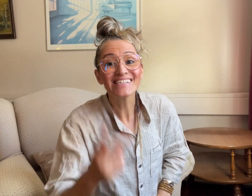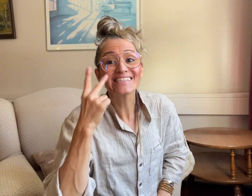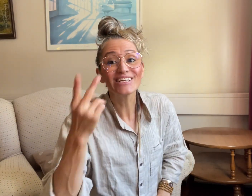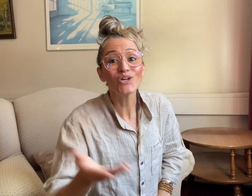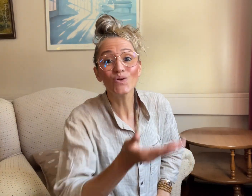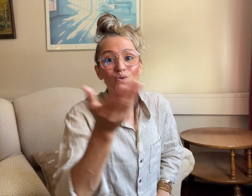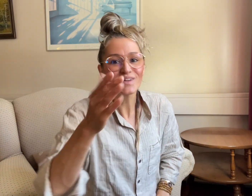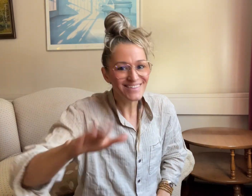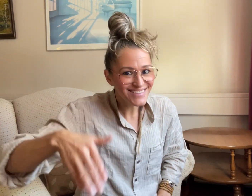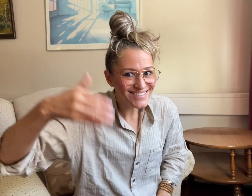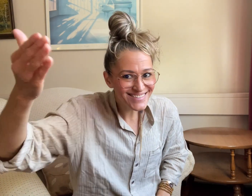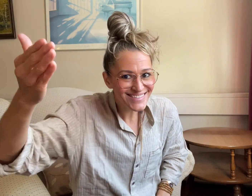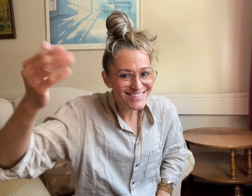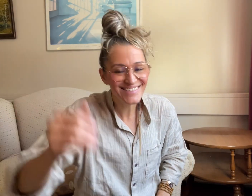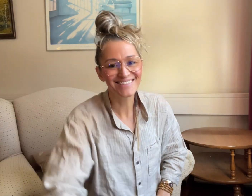See you next time!